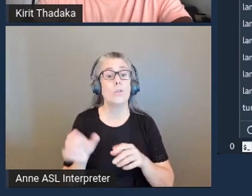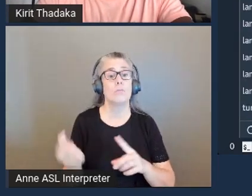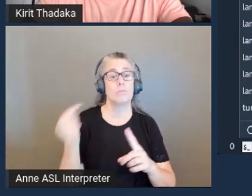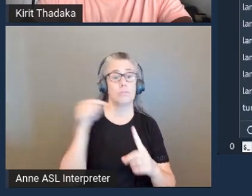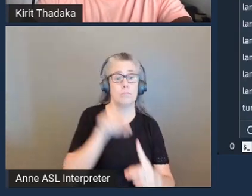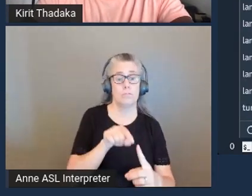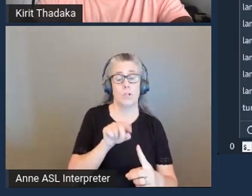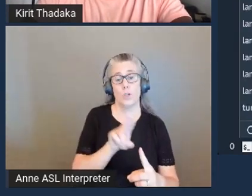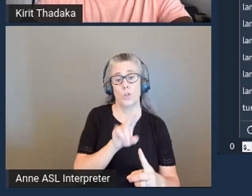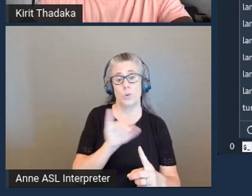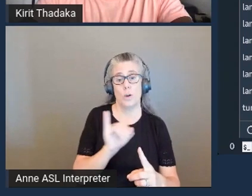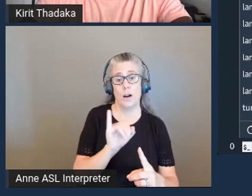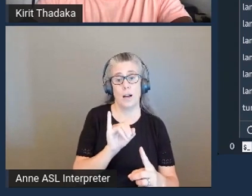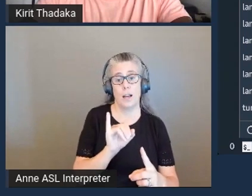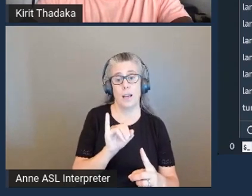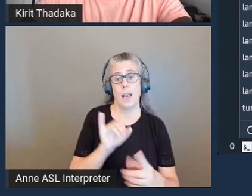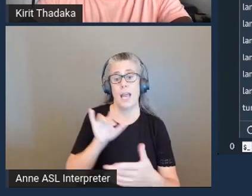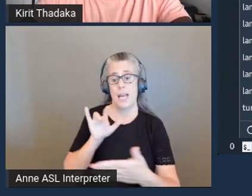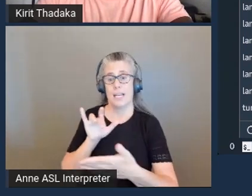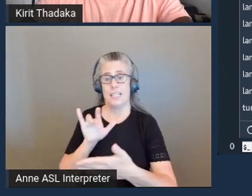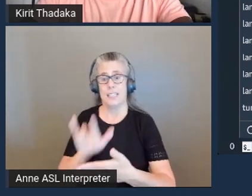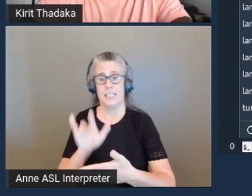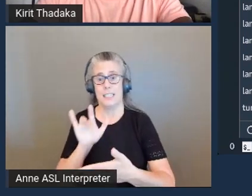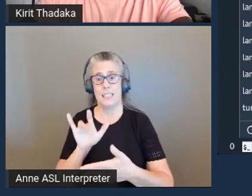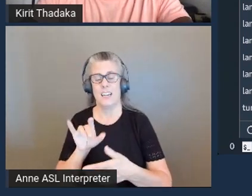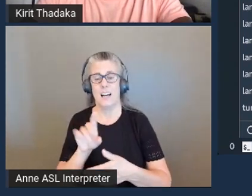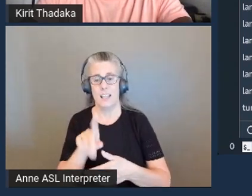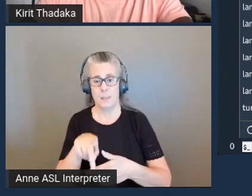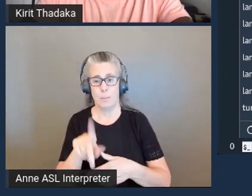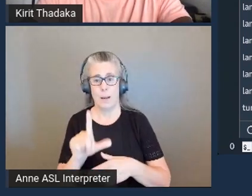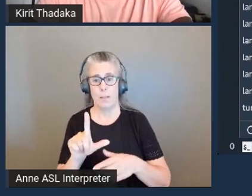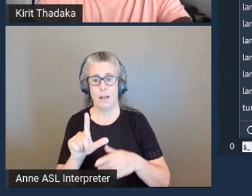click on the pipeline, and I can start an execution.